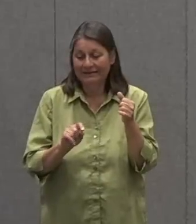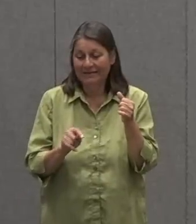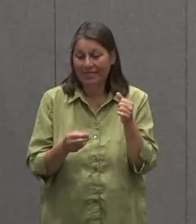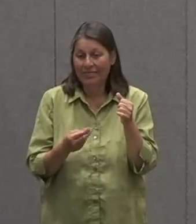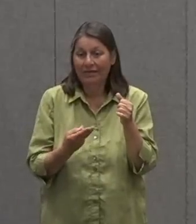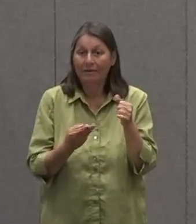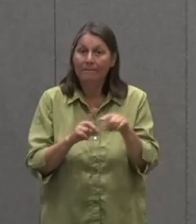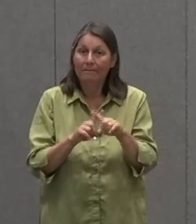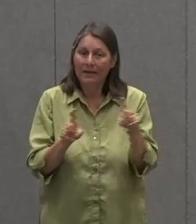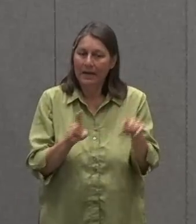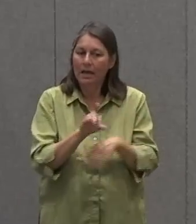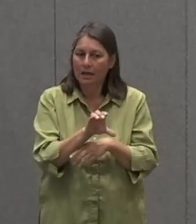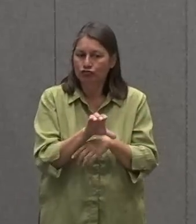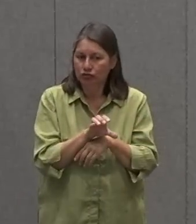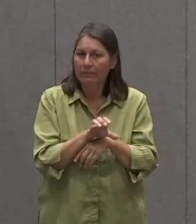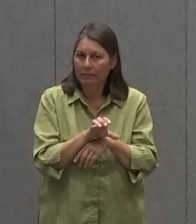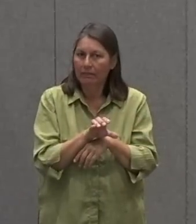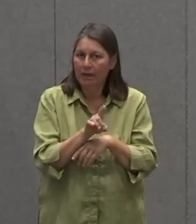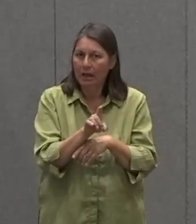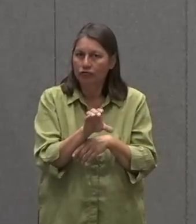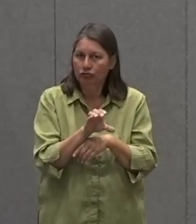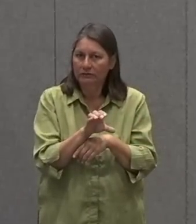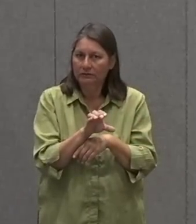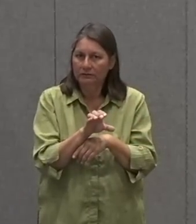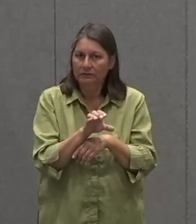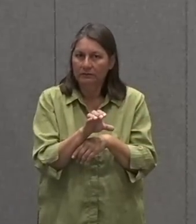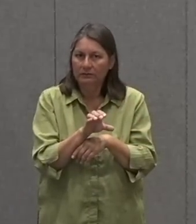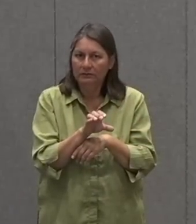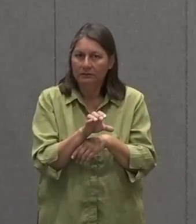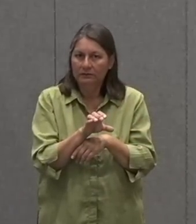so I have another zero that's claiming that space.